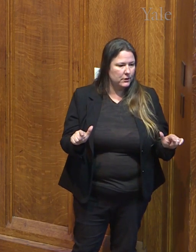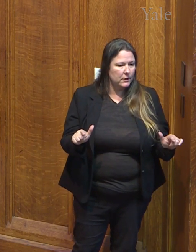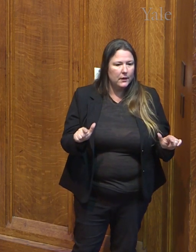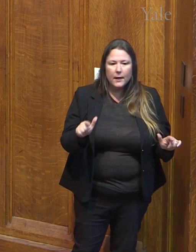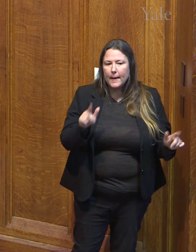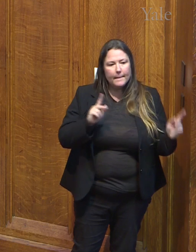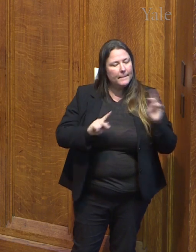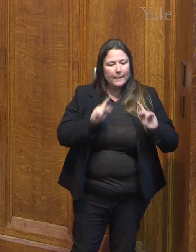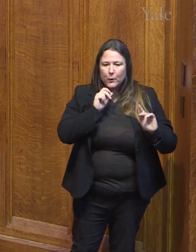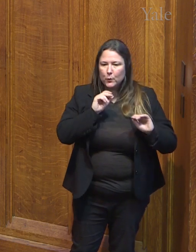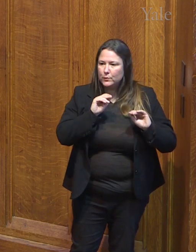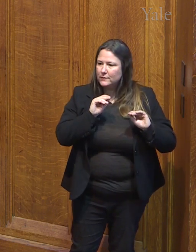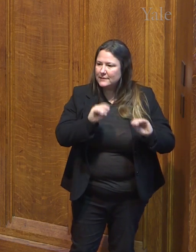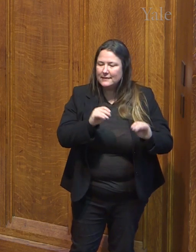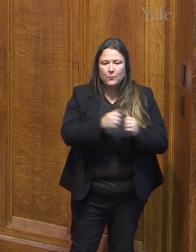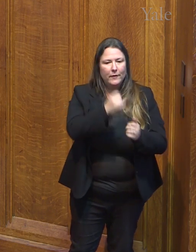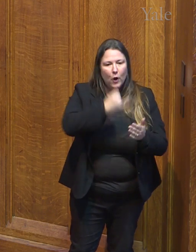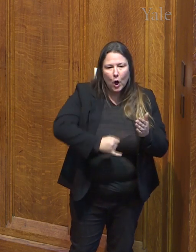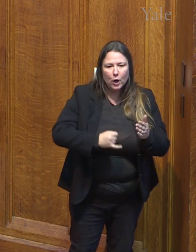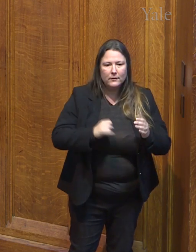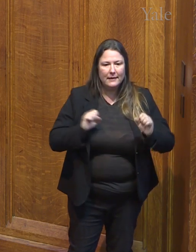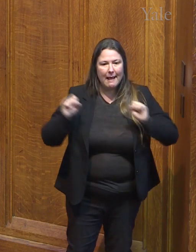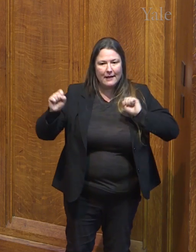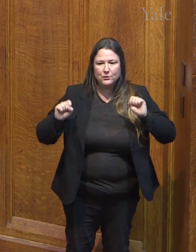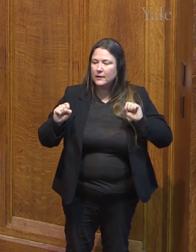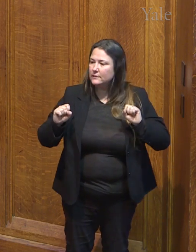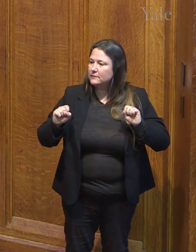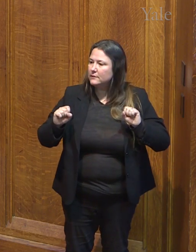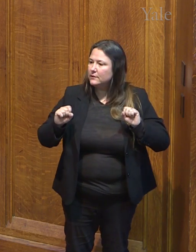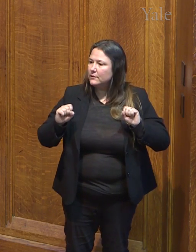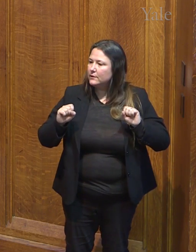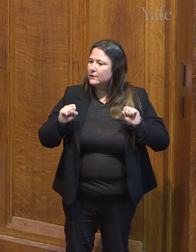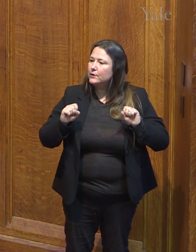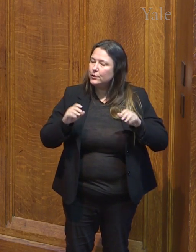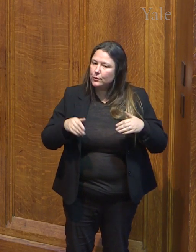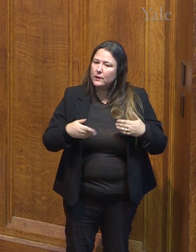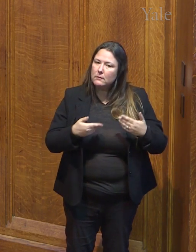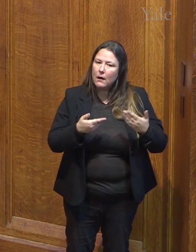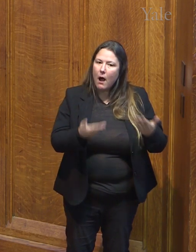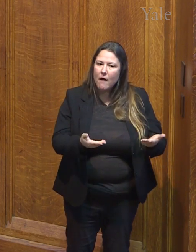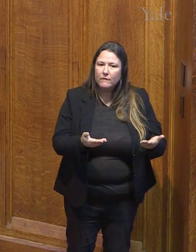Although with art and exercise, one can offer it the happiest development.